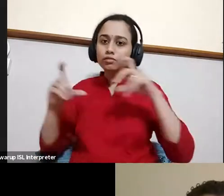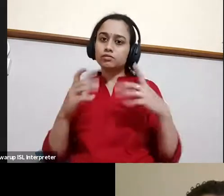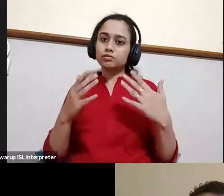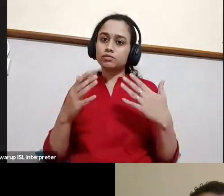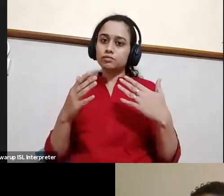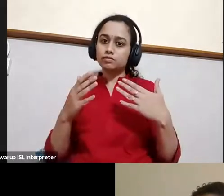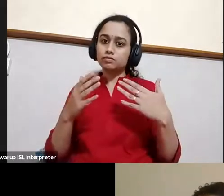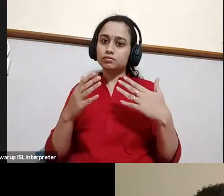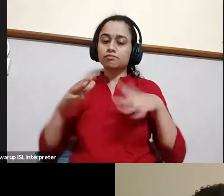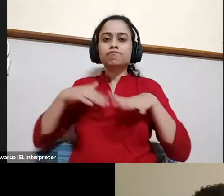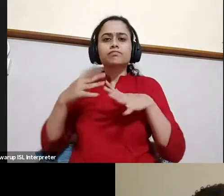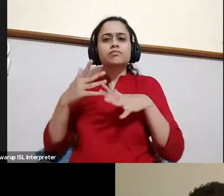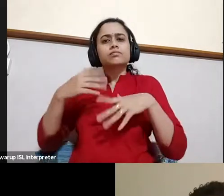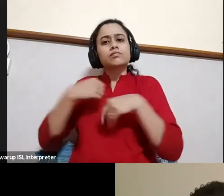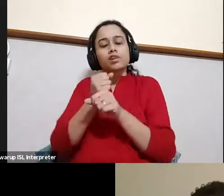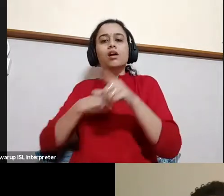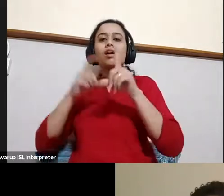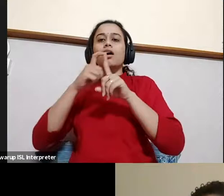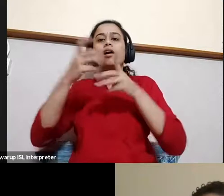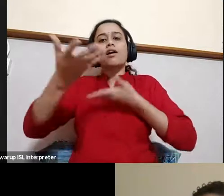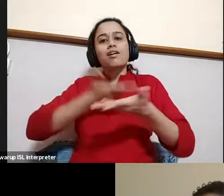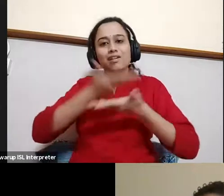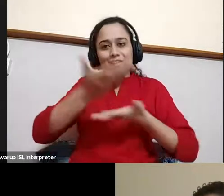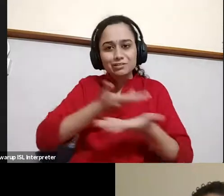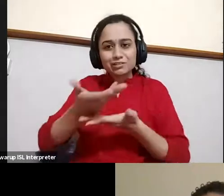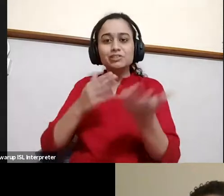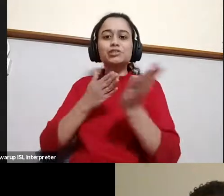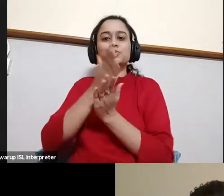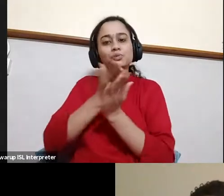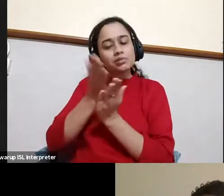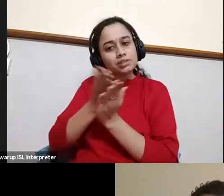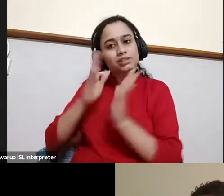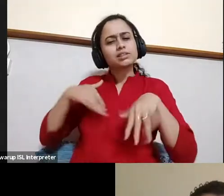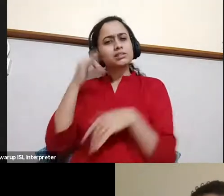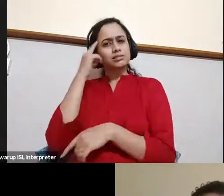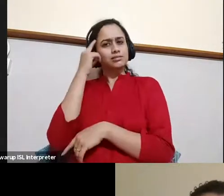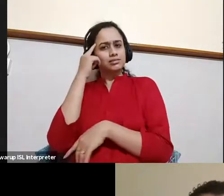in the form of a conversation and um in ways in which he kind of at times even embodied